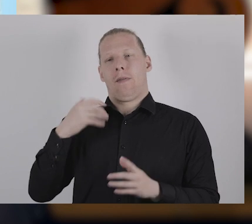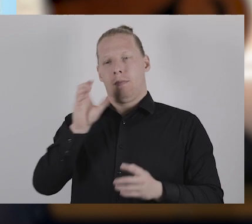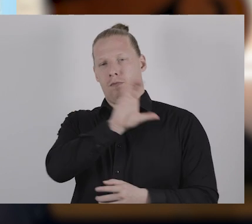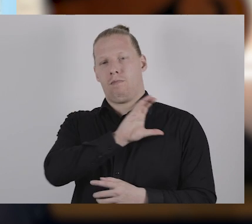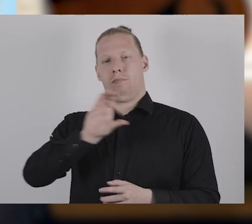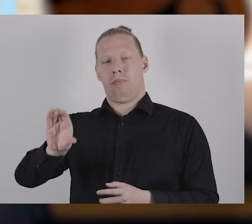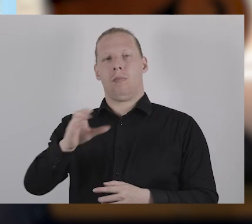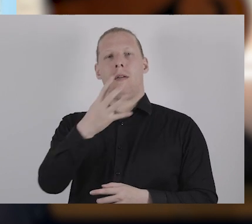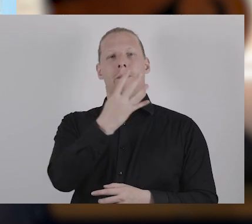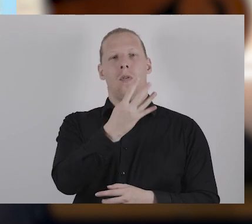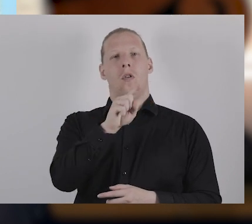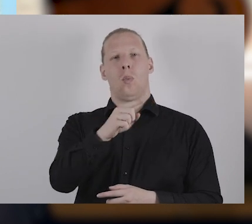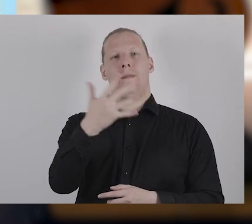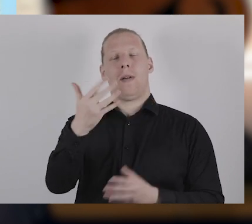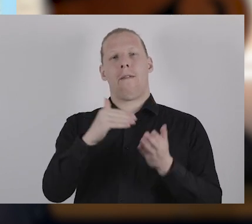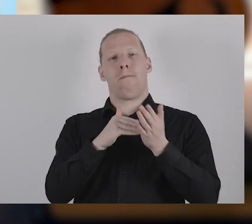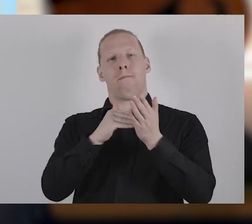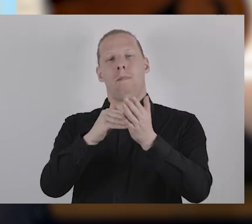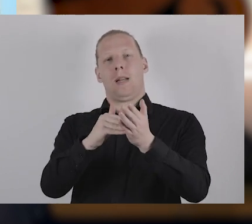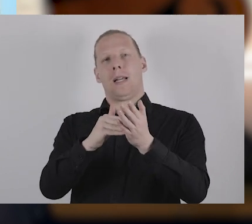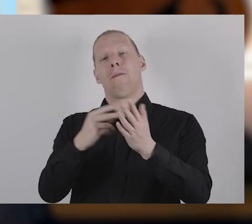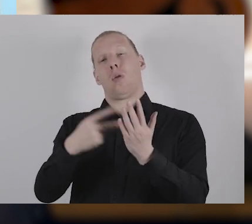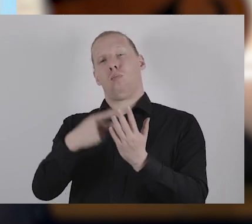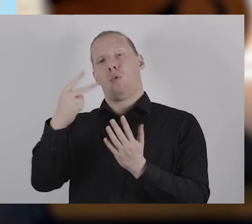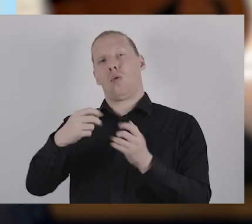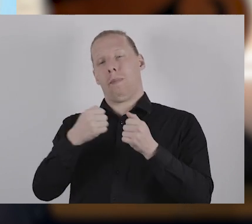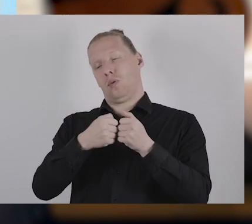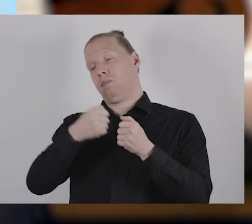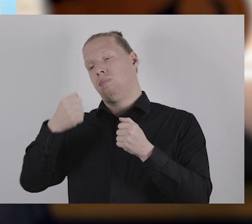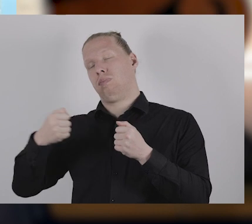Government committed a further 4.5 million this year to extend the programme